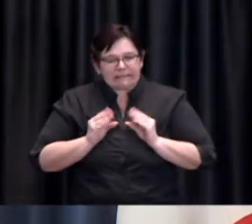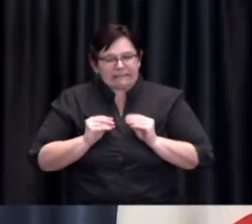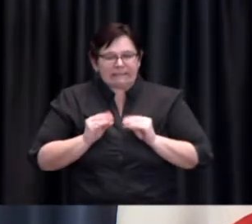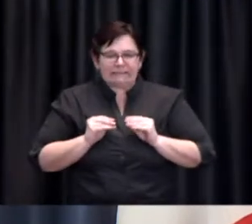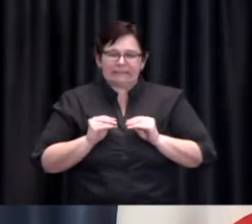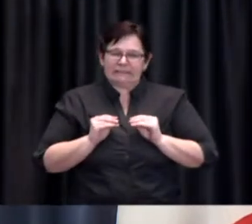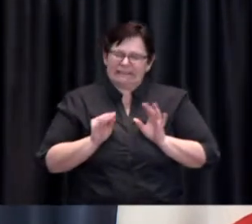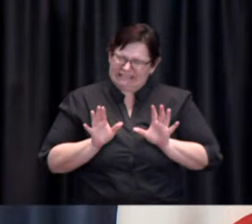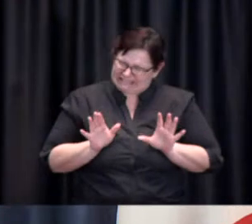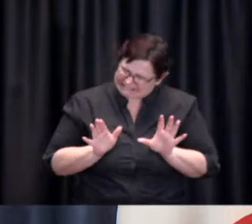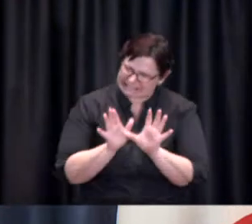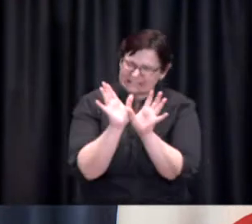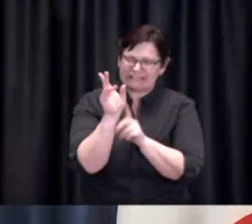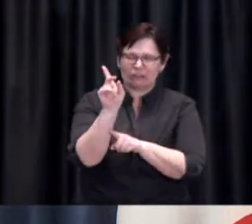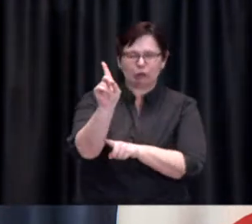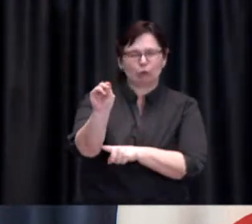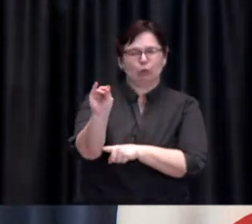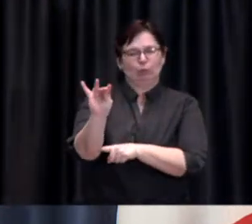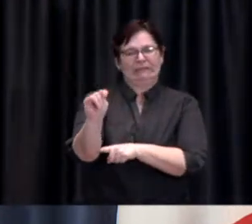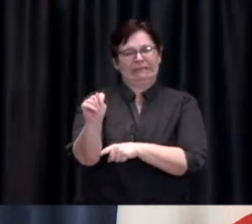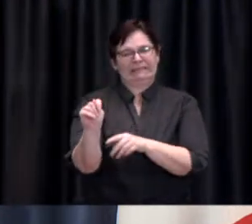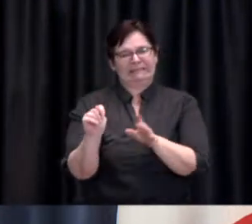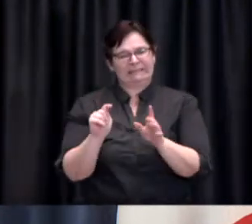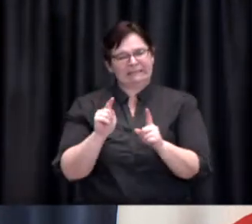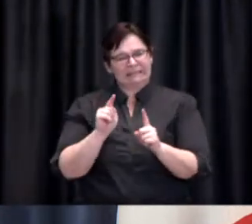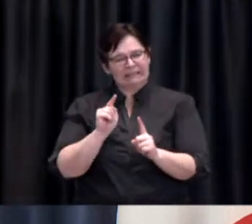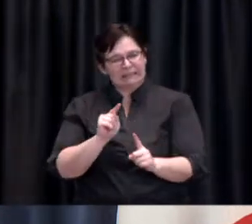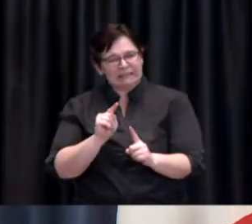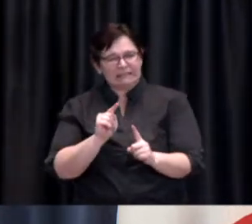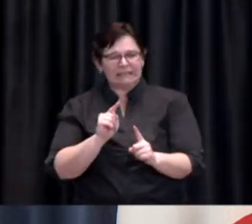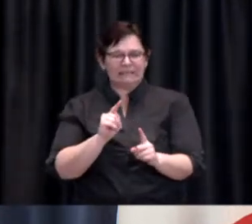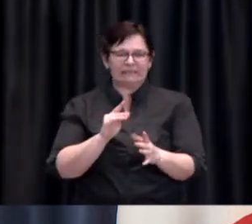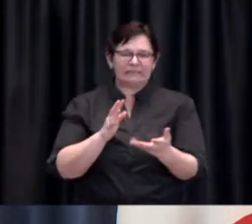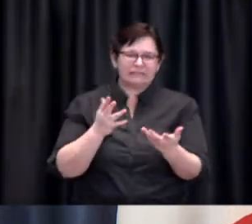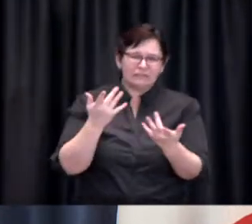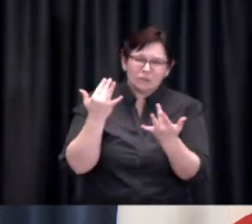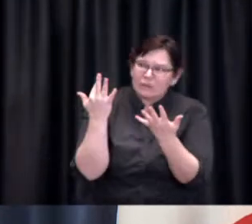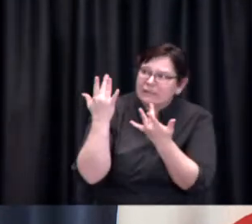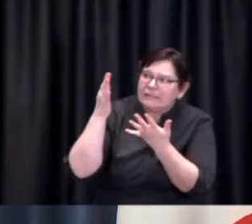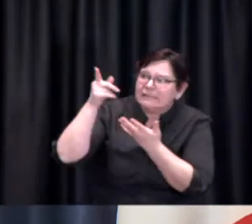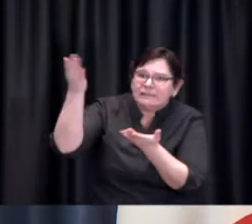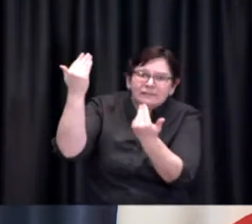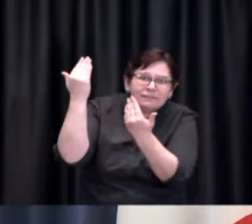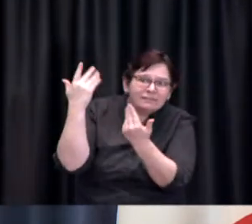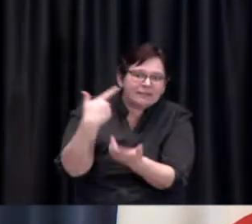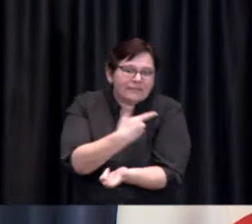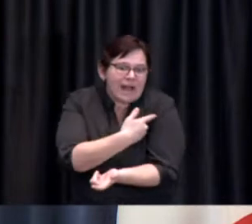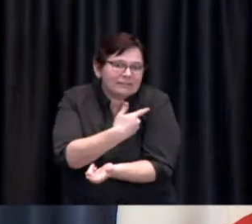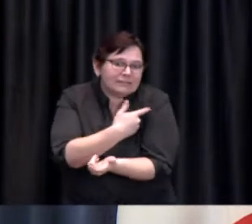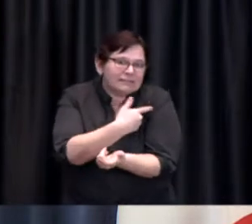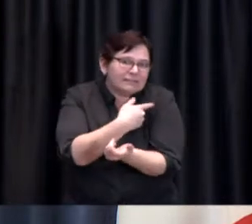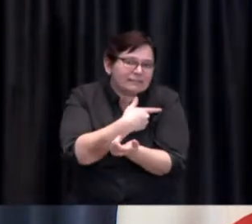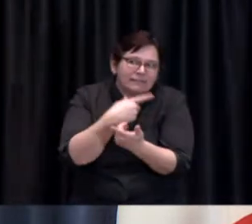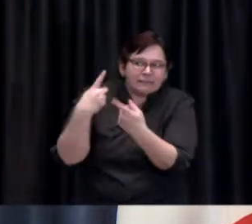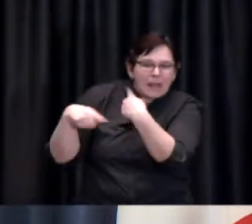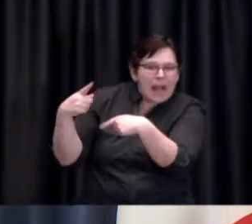and especially as vaccines come along and they will come along the more we're able to do our part,